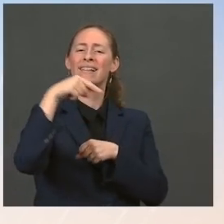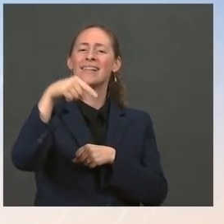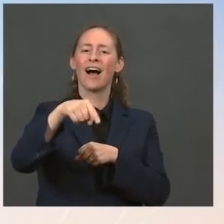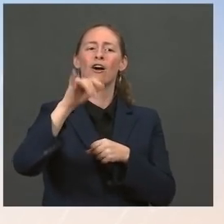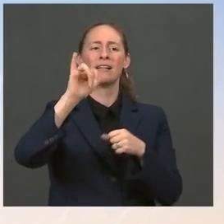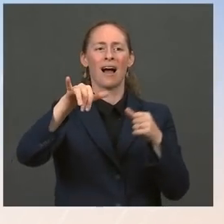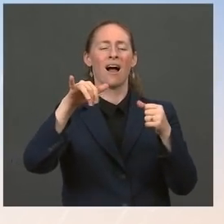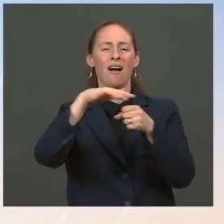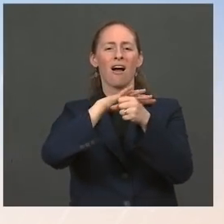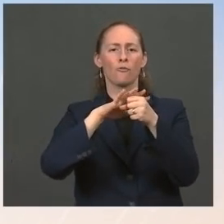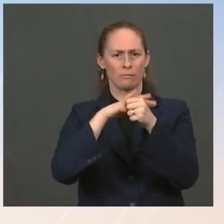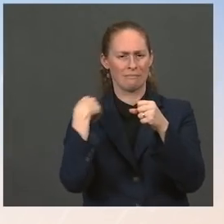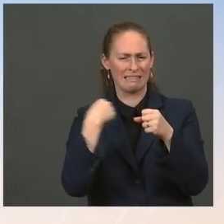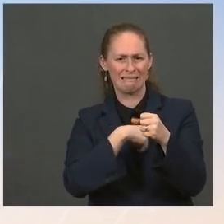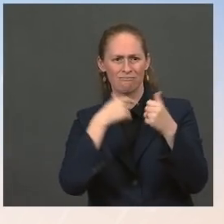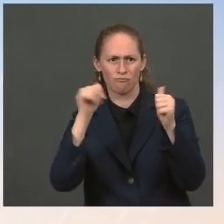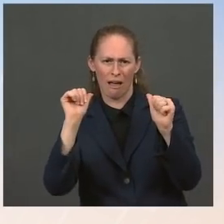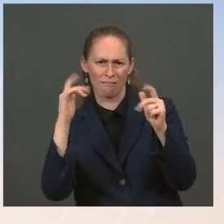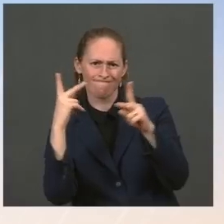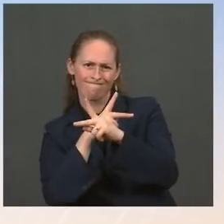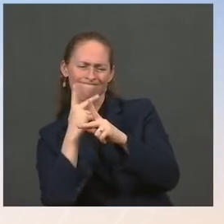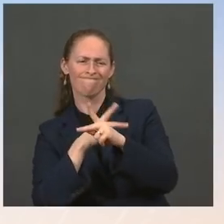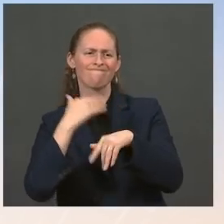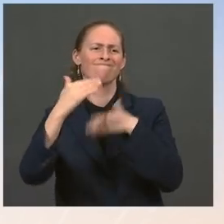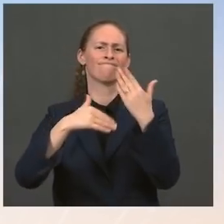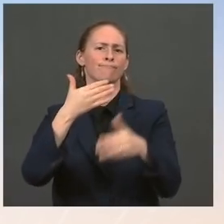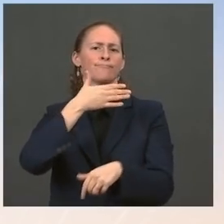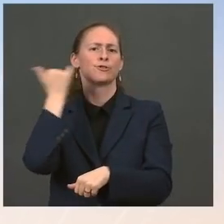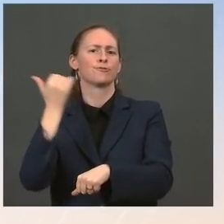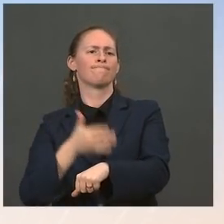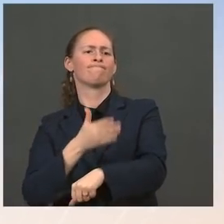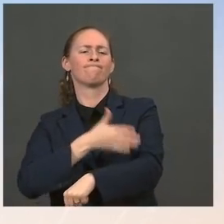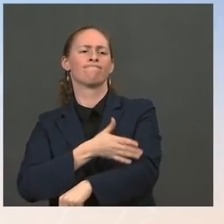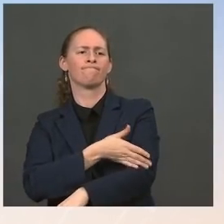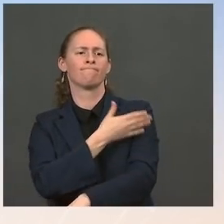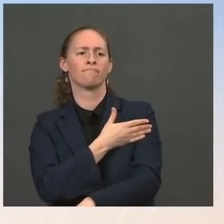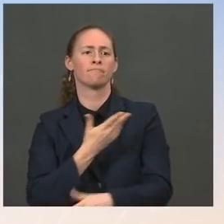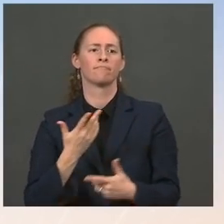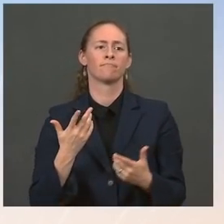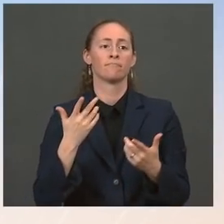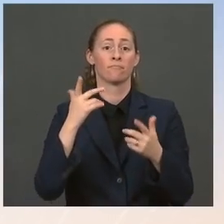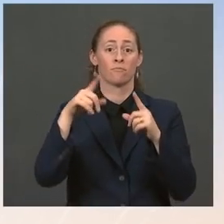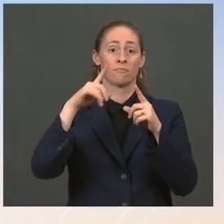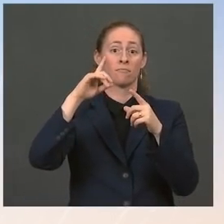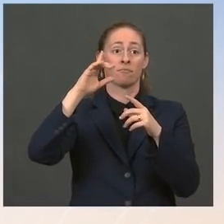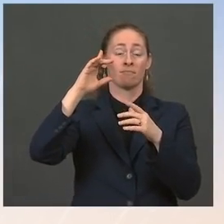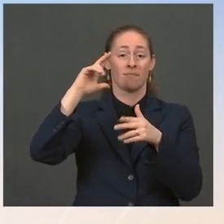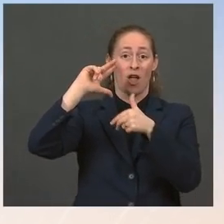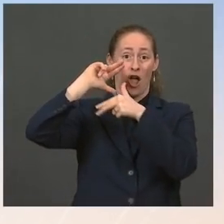And we took actions in the days and weeks following to help address that, including, at the time,